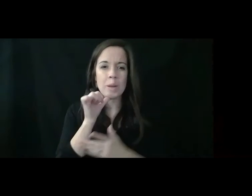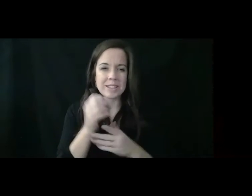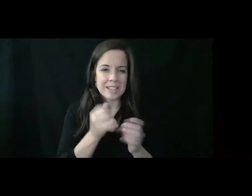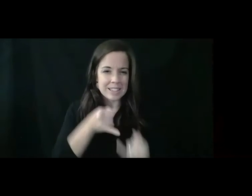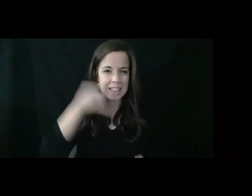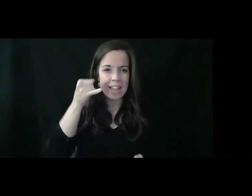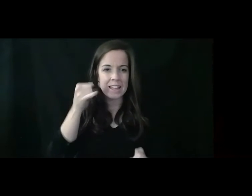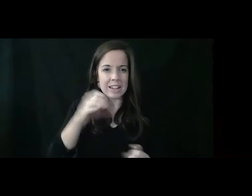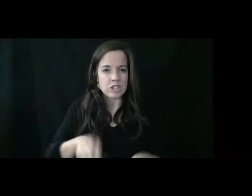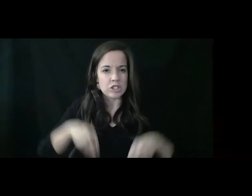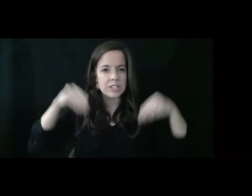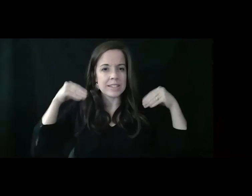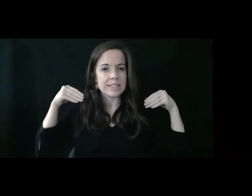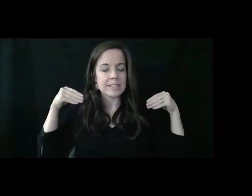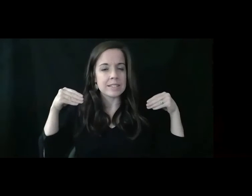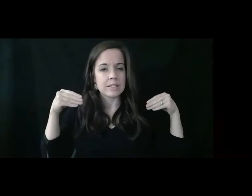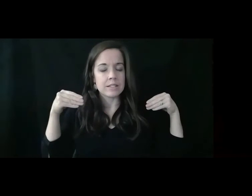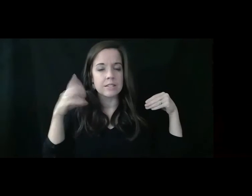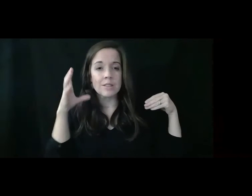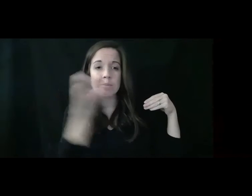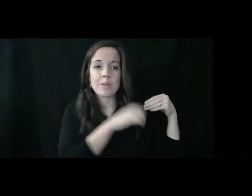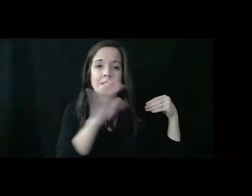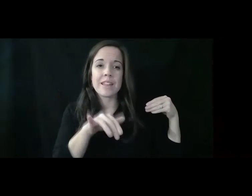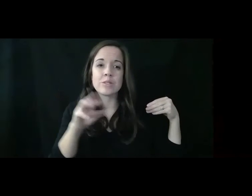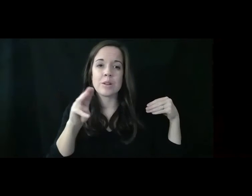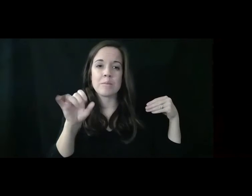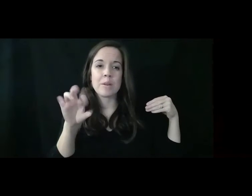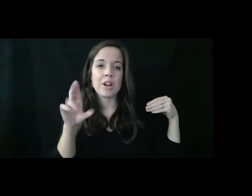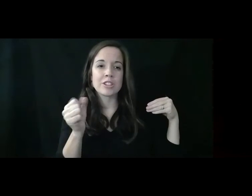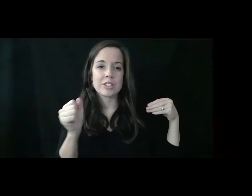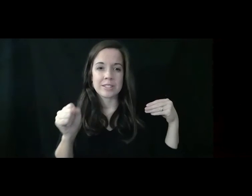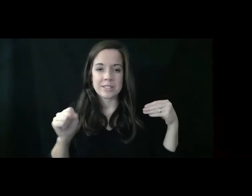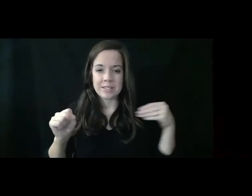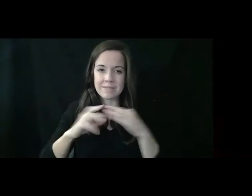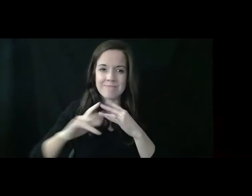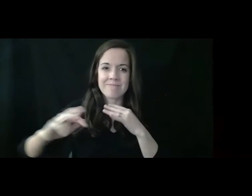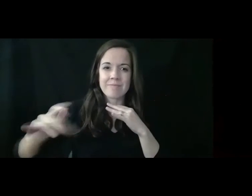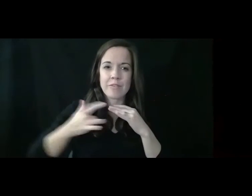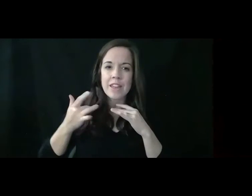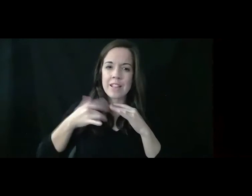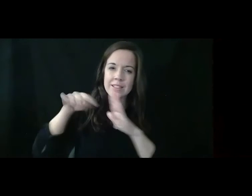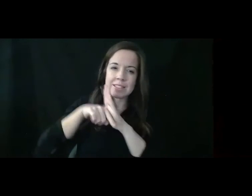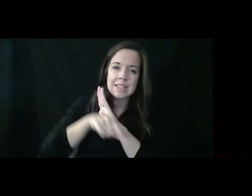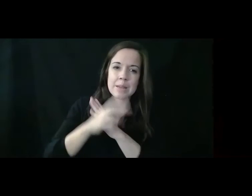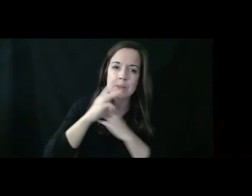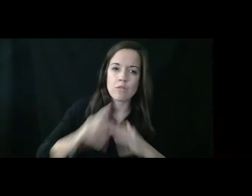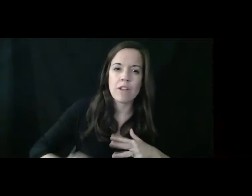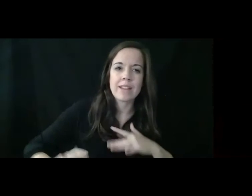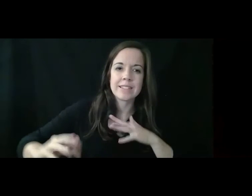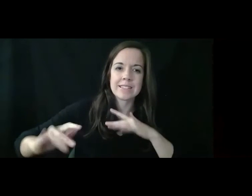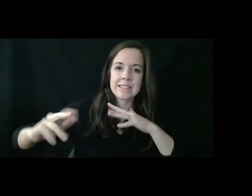She supposes it’s what marshes feel, deep in the rising sea: a tired, fertile power